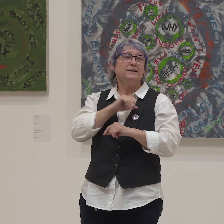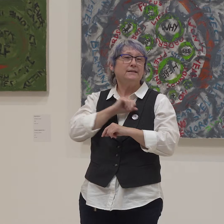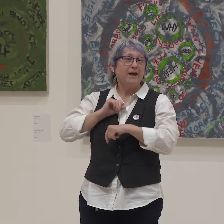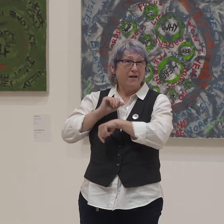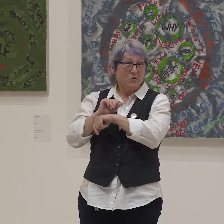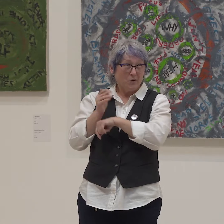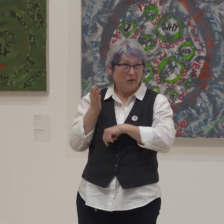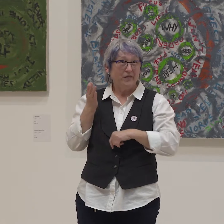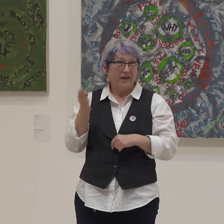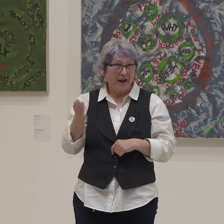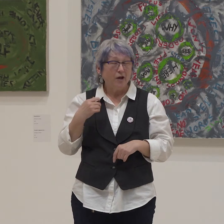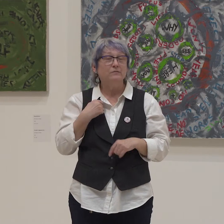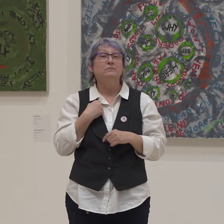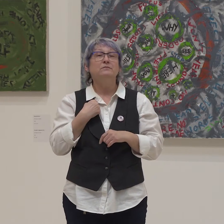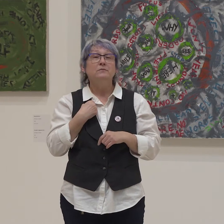A lot of faculty staff worked there.